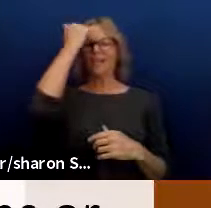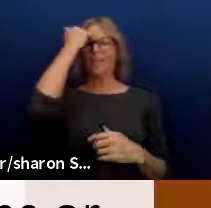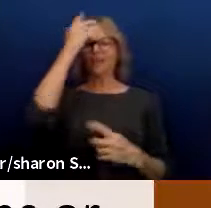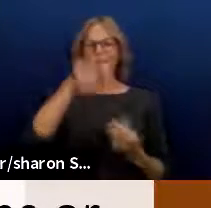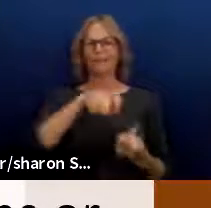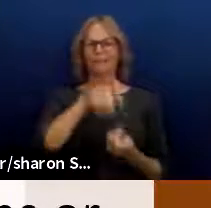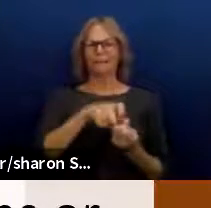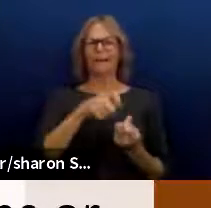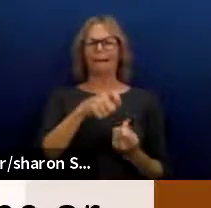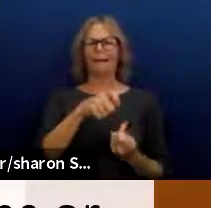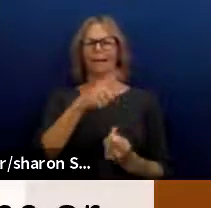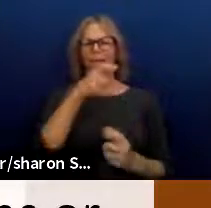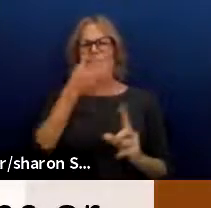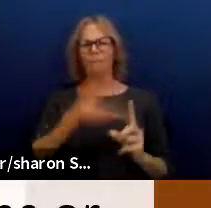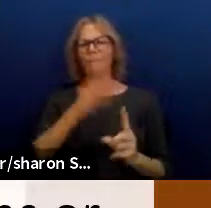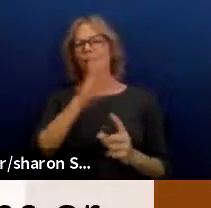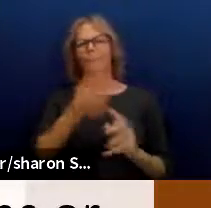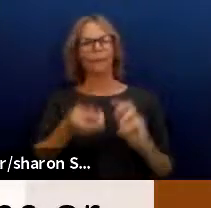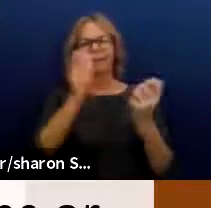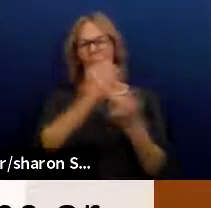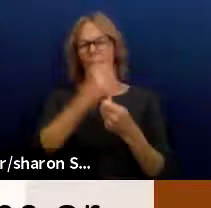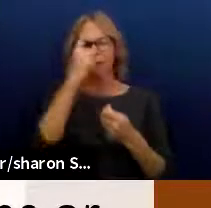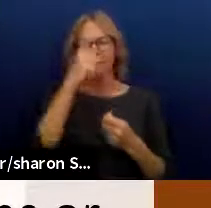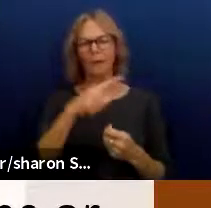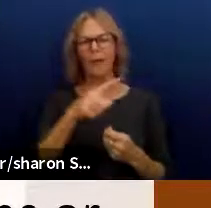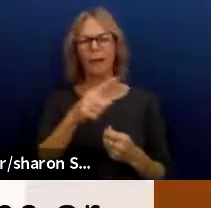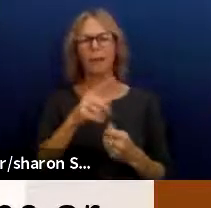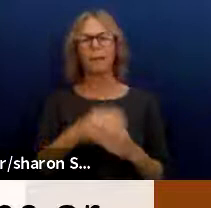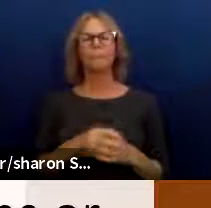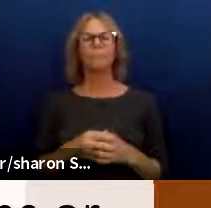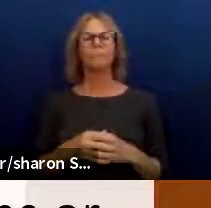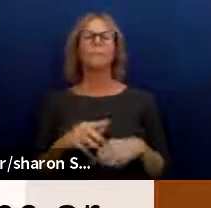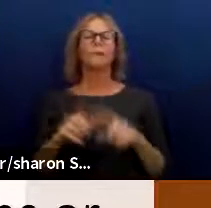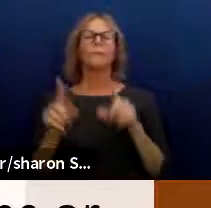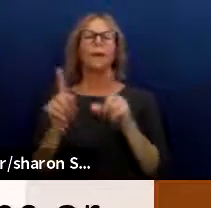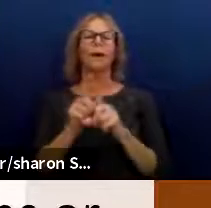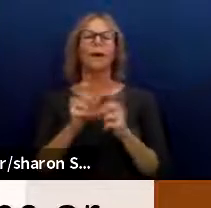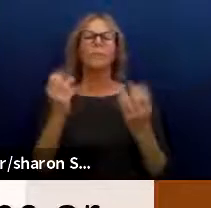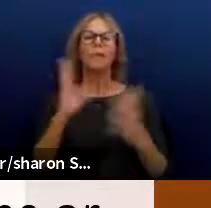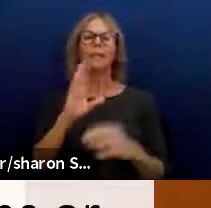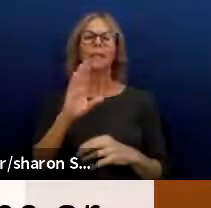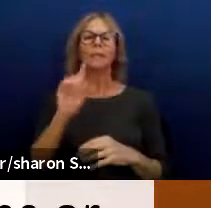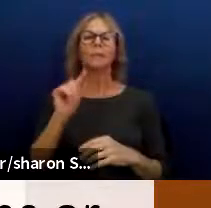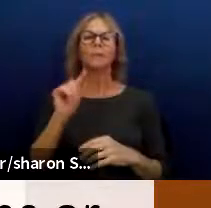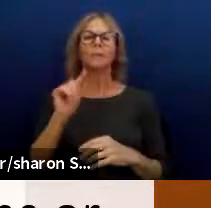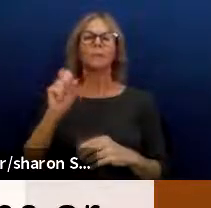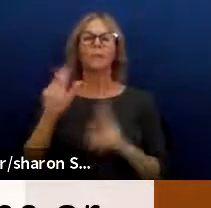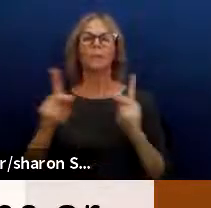they were, and that never changed for them, and etc. But there are also a lot of trans people who had no idea. They just felt